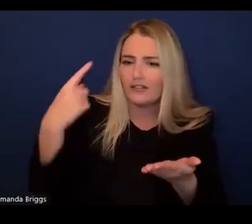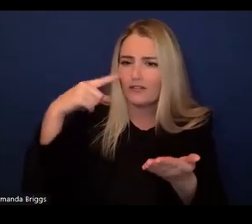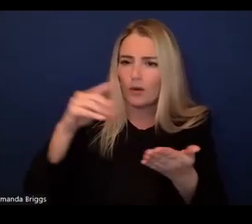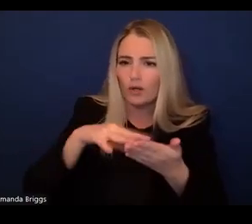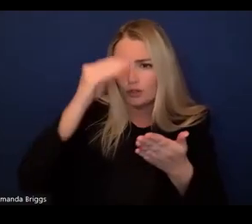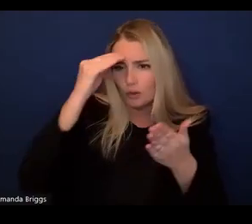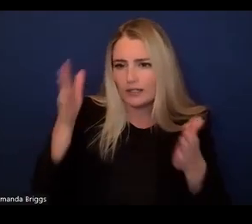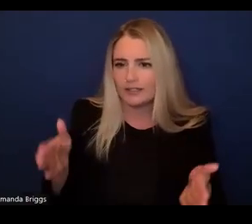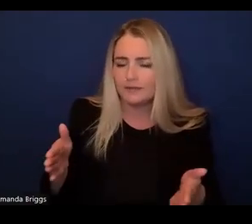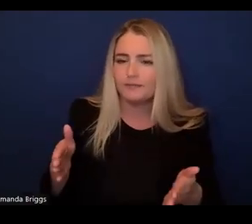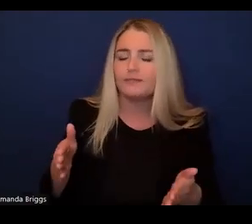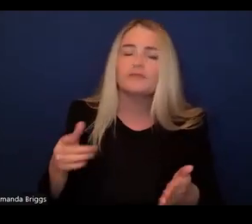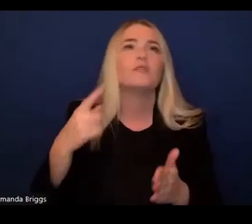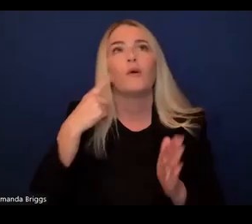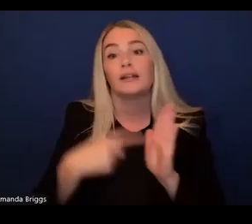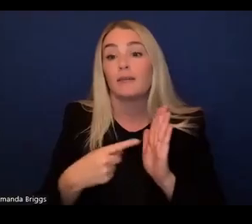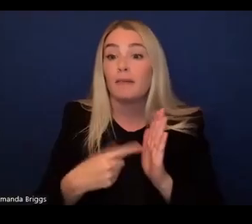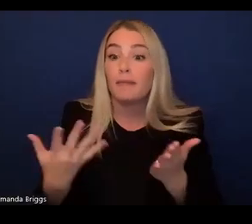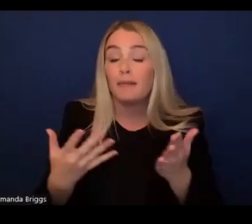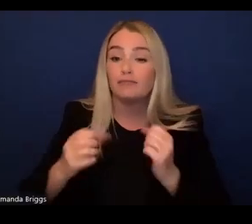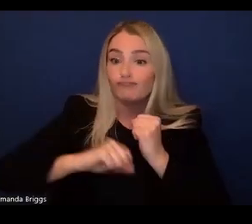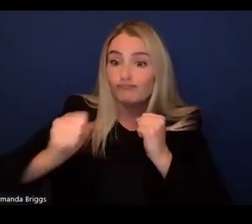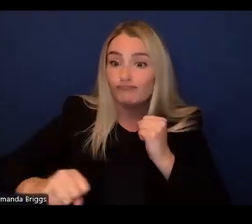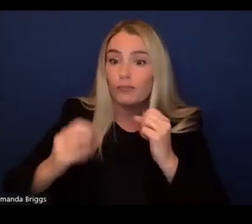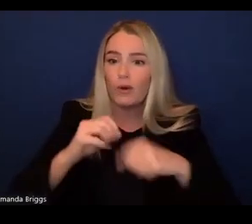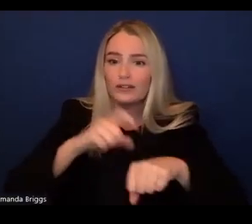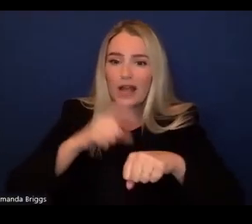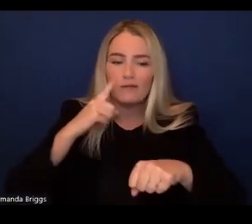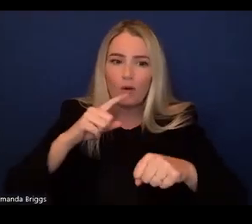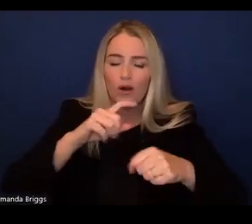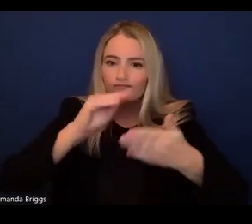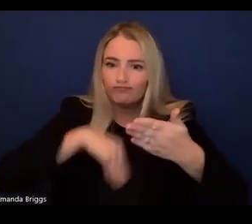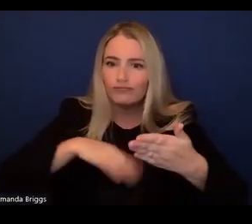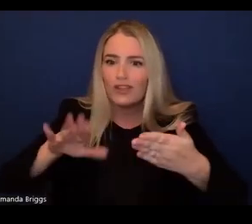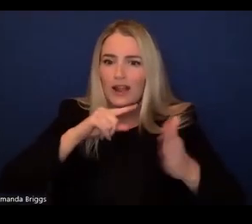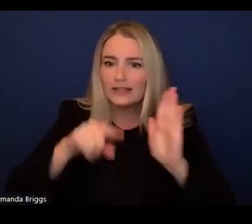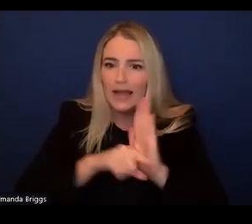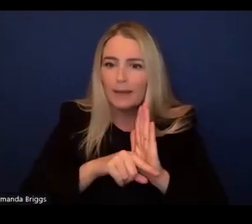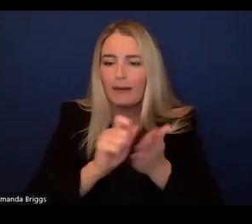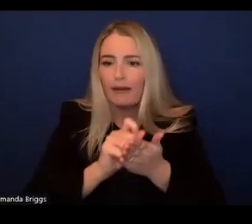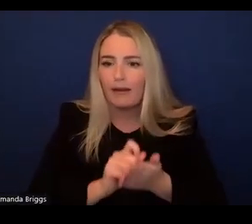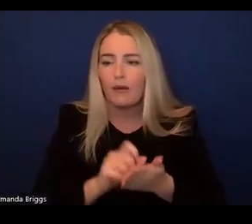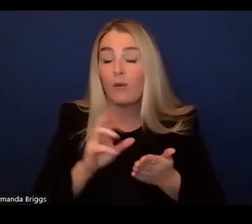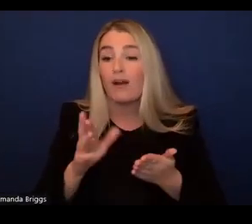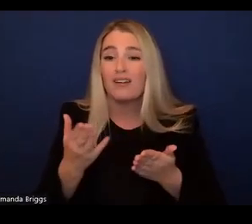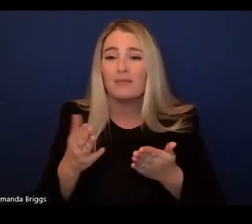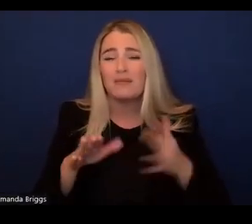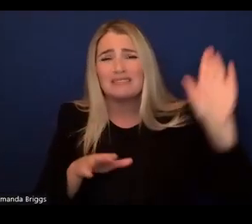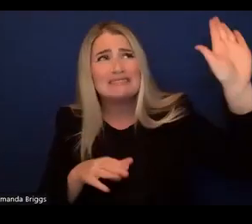For example, additional time for completing assignments or just taking a break,